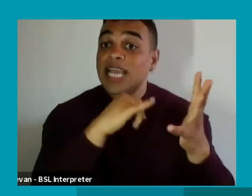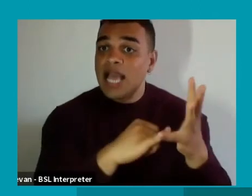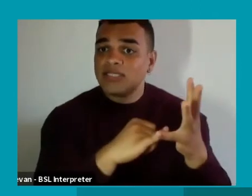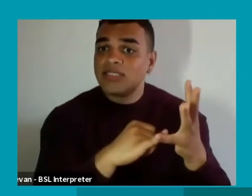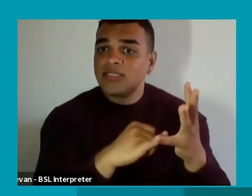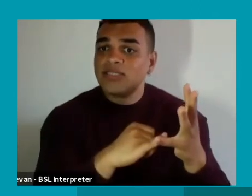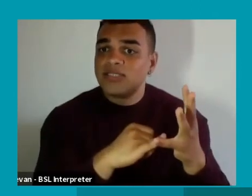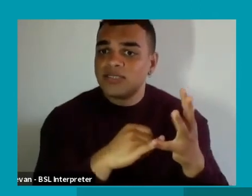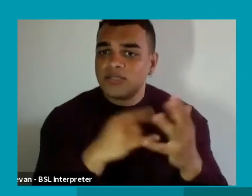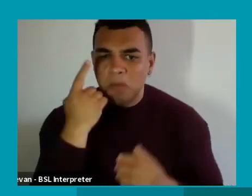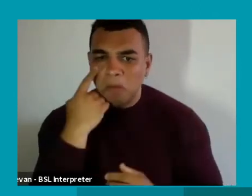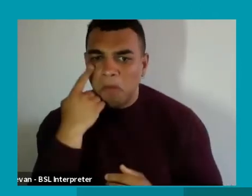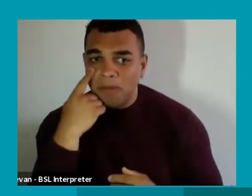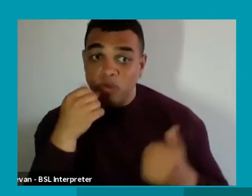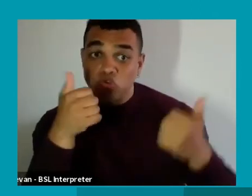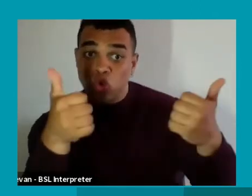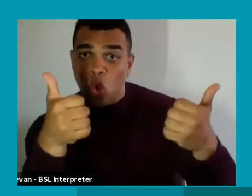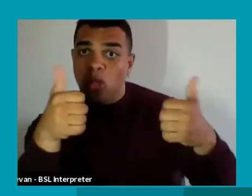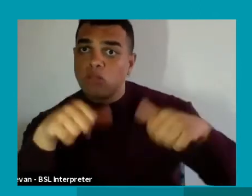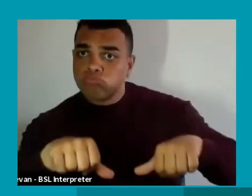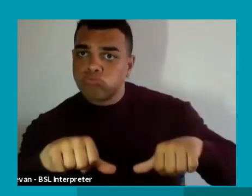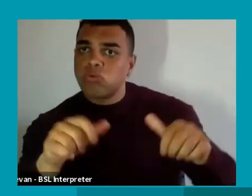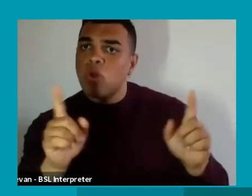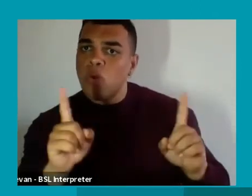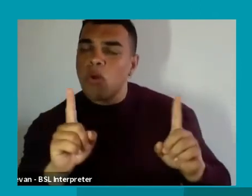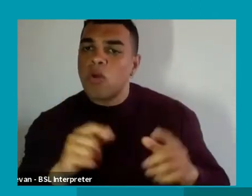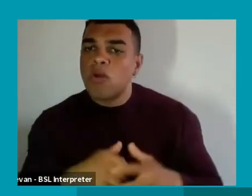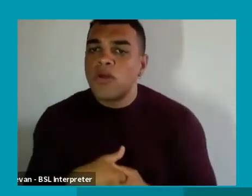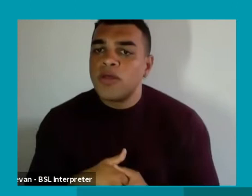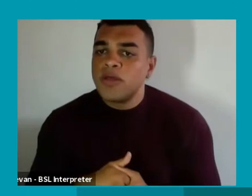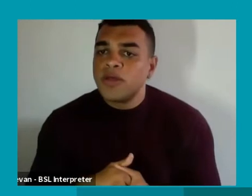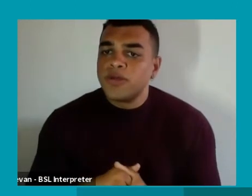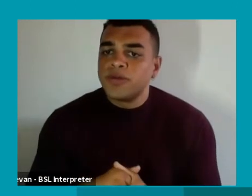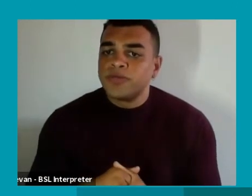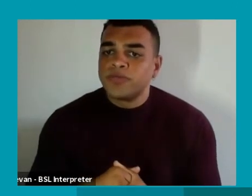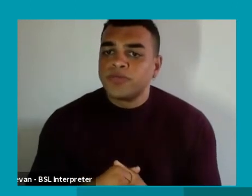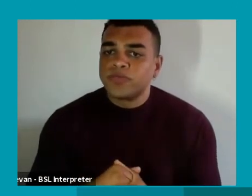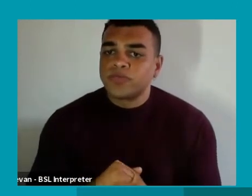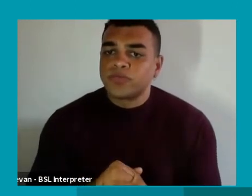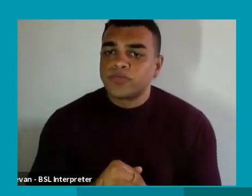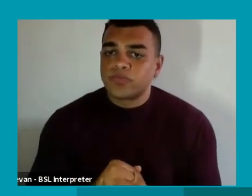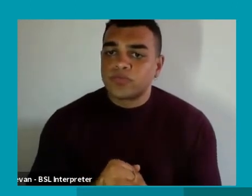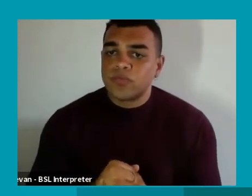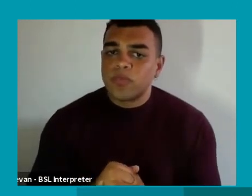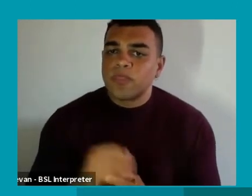against the job description. Just one note of caution is that job scan is an American system,